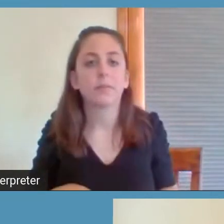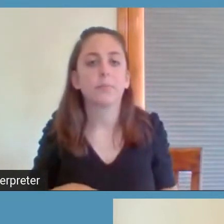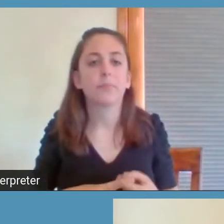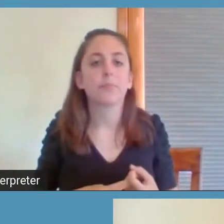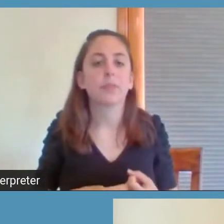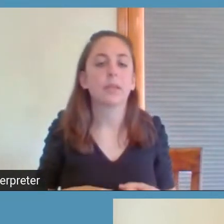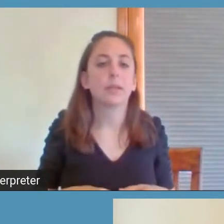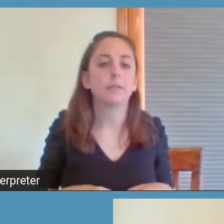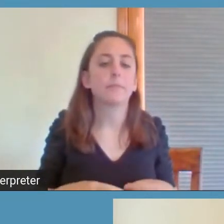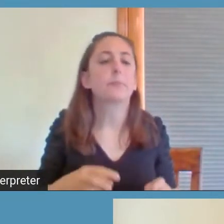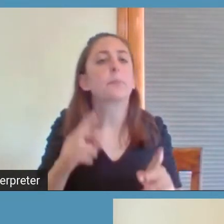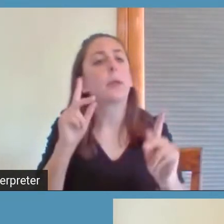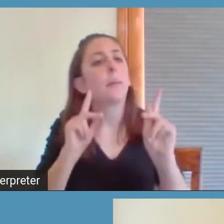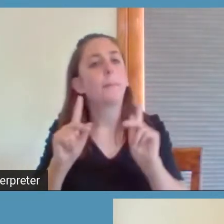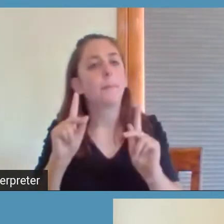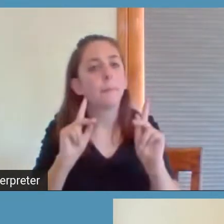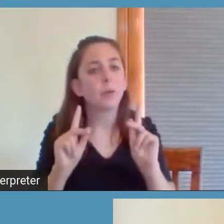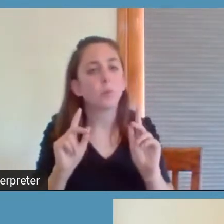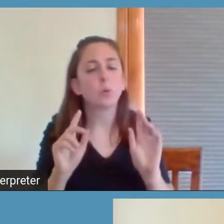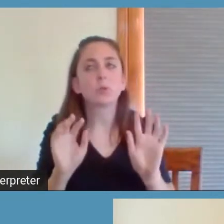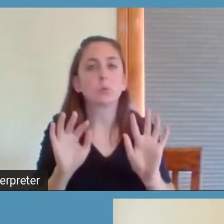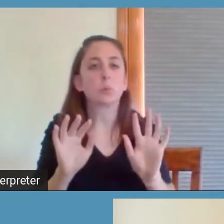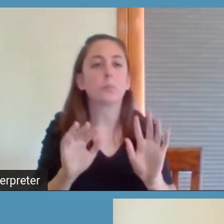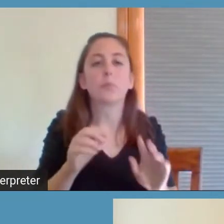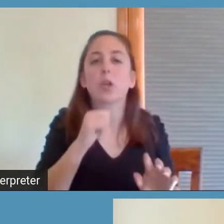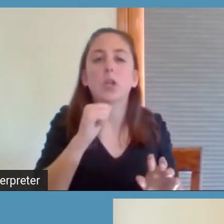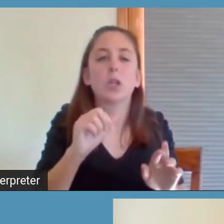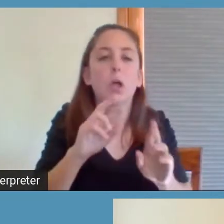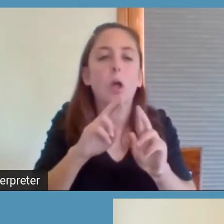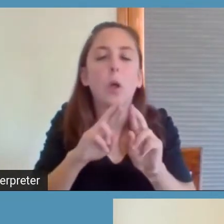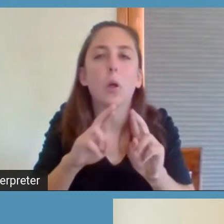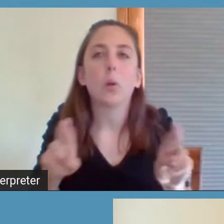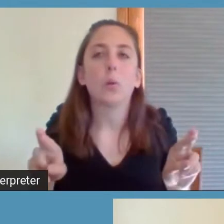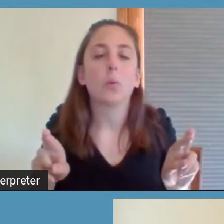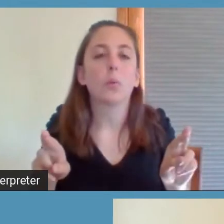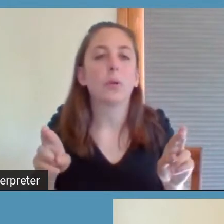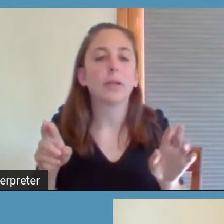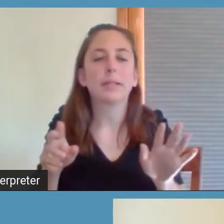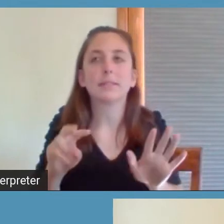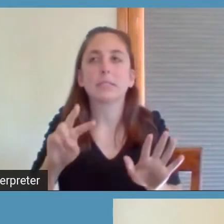people weren't quite ready to move into that type of space ibm and other companies companies like